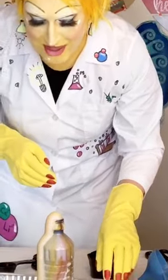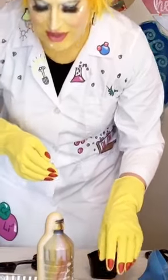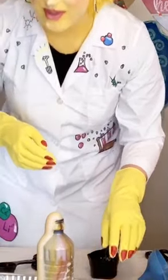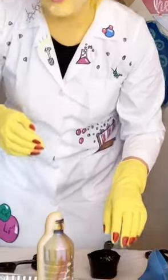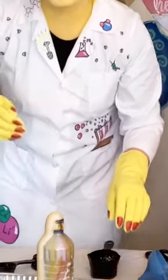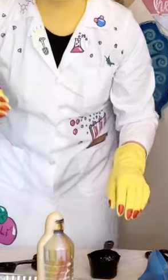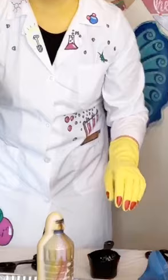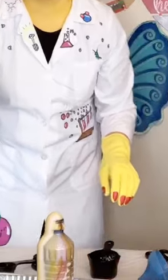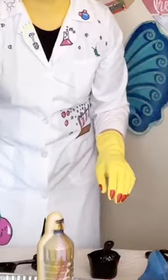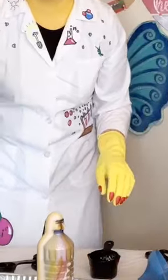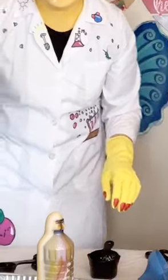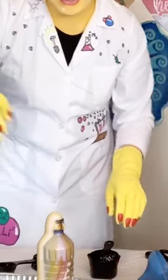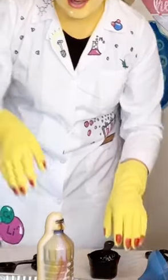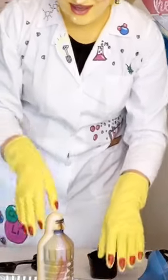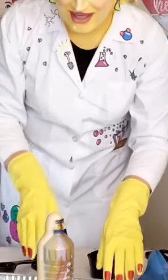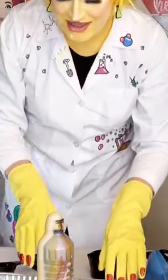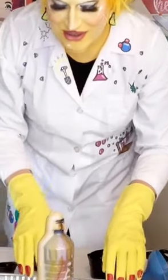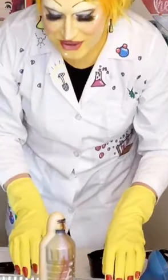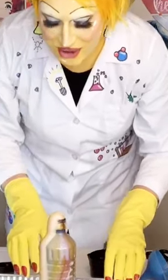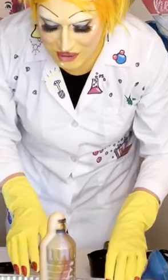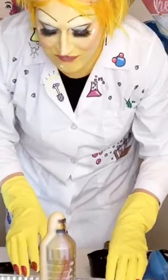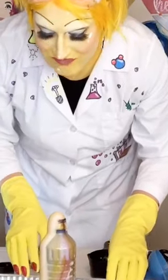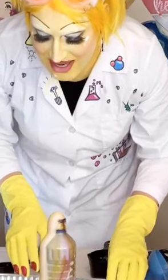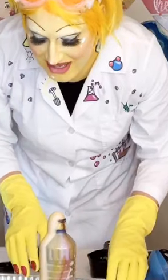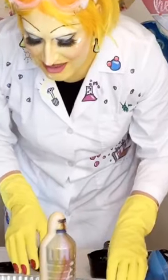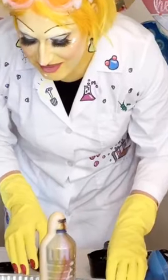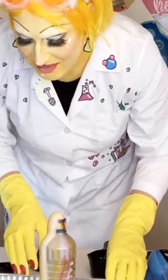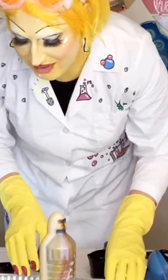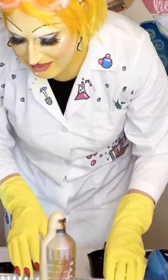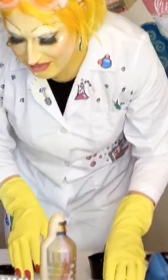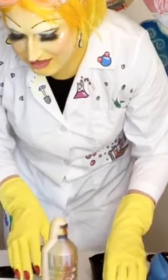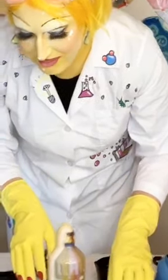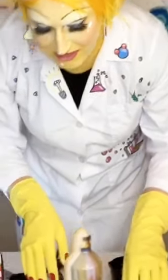I want Mr. Aaron, can you show it again? It's just so fun on the